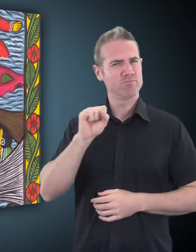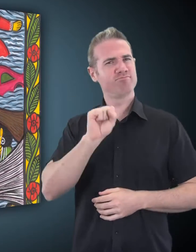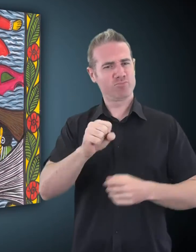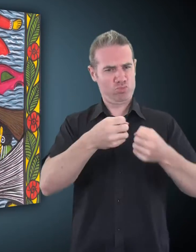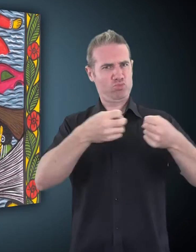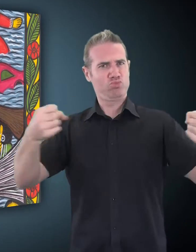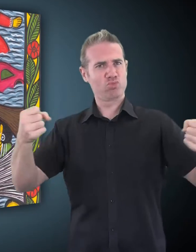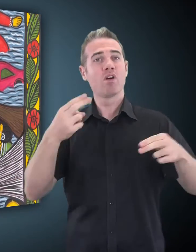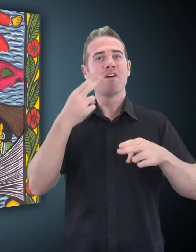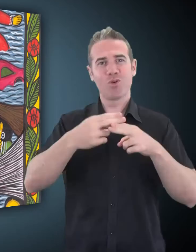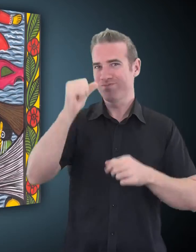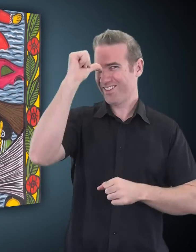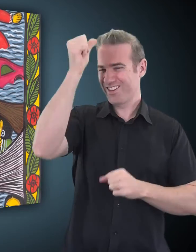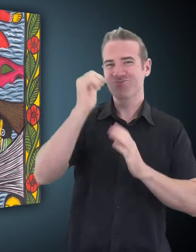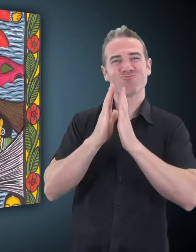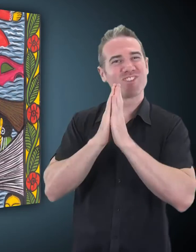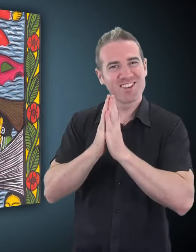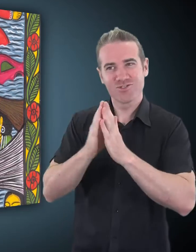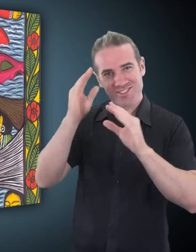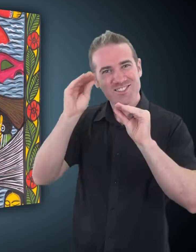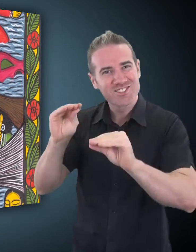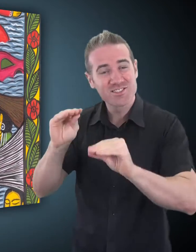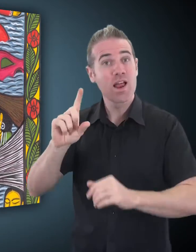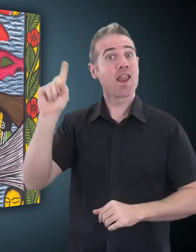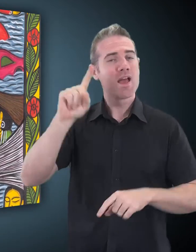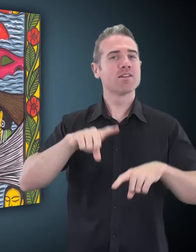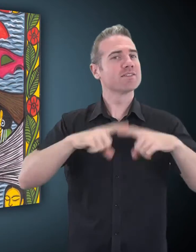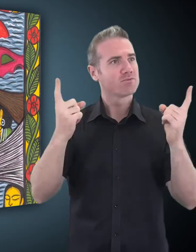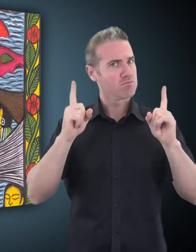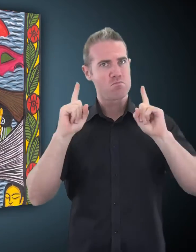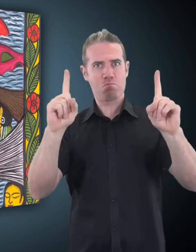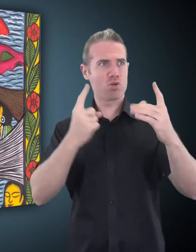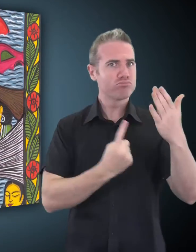These used to tell ancient stories and teach people about the Hindu religion but today the storytellers